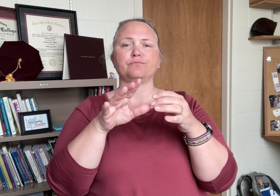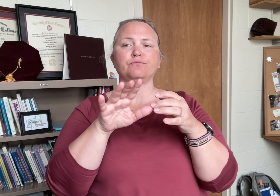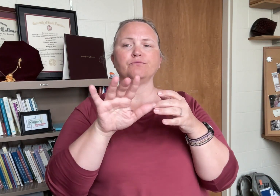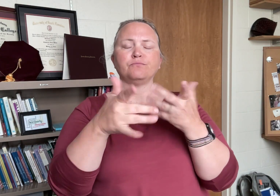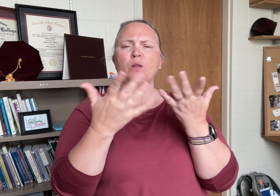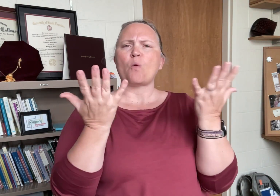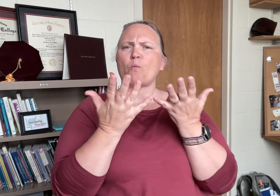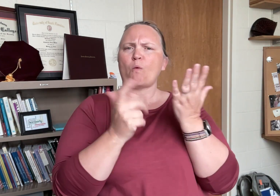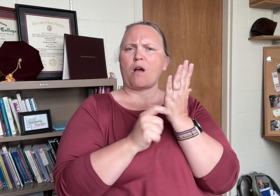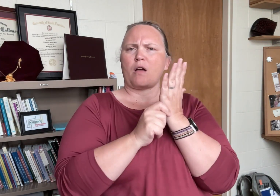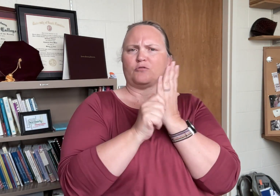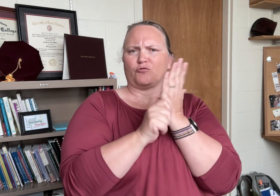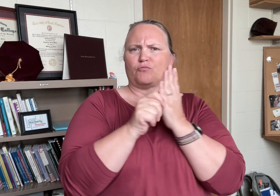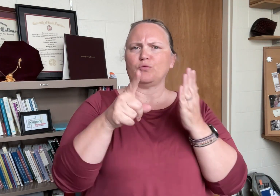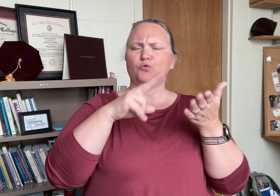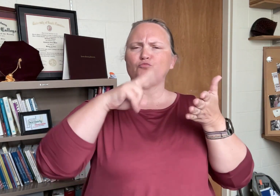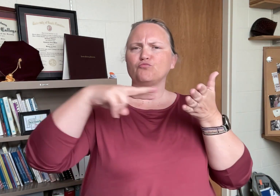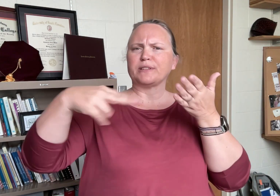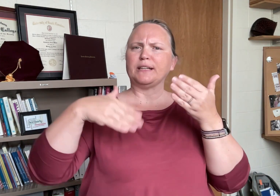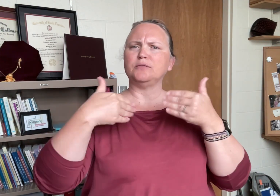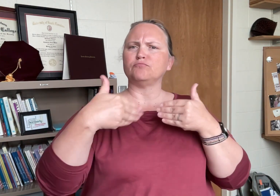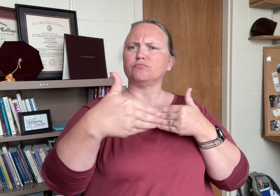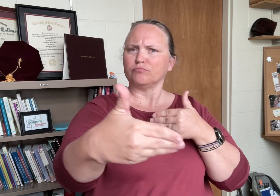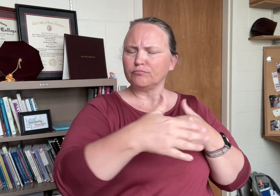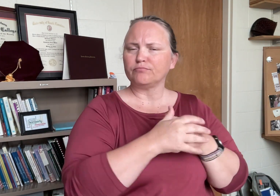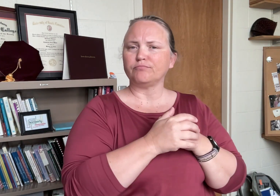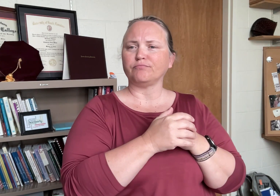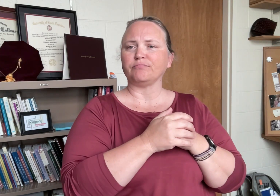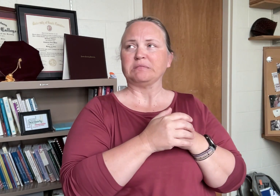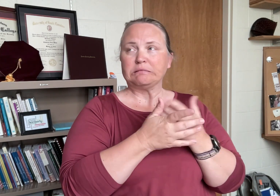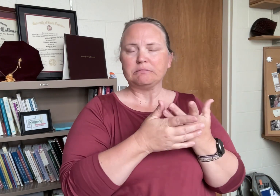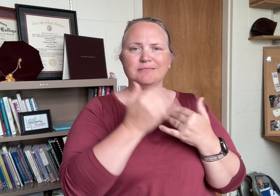First, I recommend that you take a look at what journals you're reading regularly.